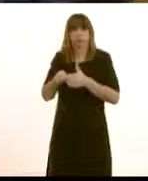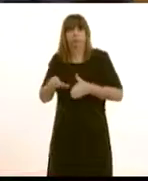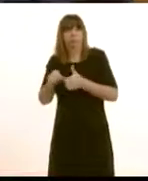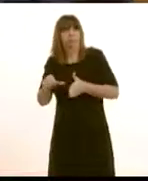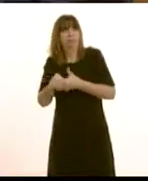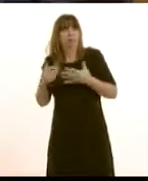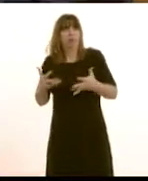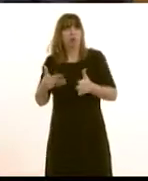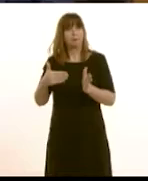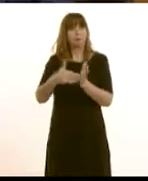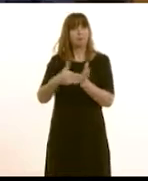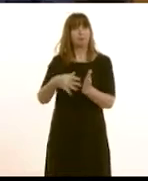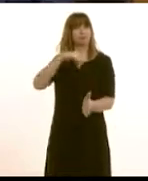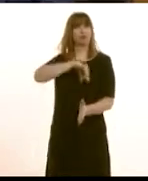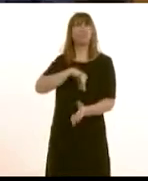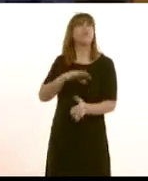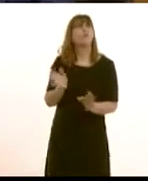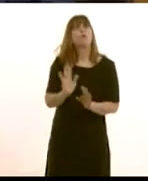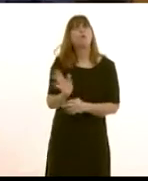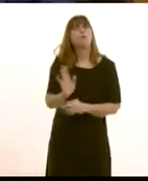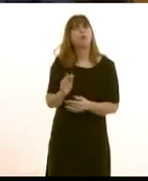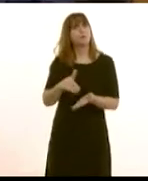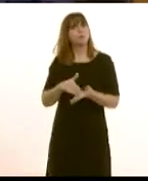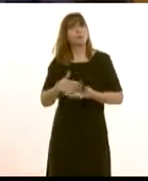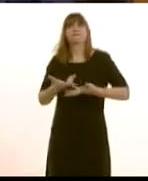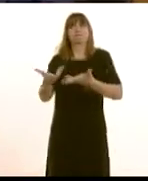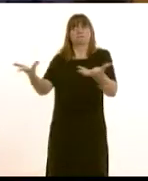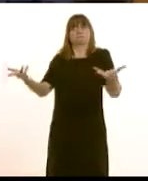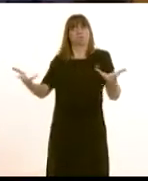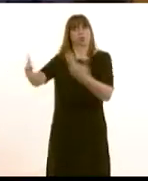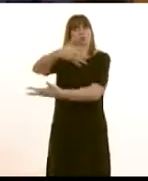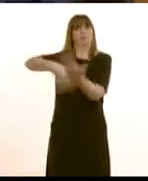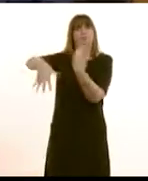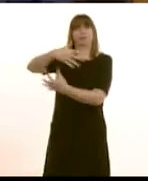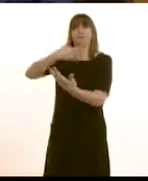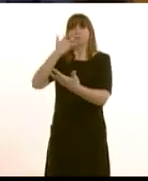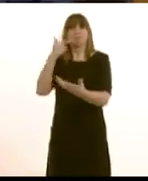expected to make moneyóthey are assets for the communityóbut Iím sure that there are